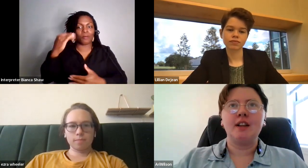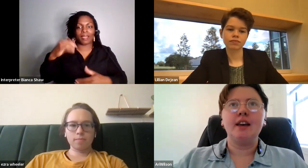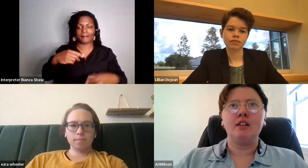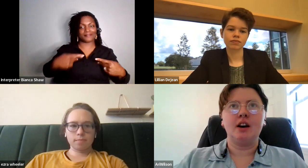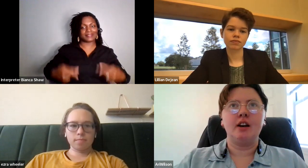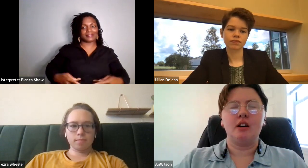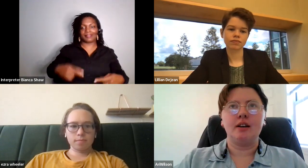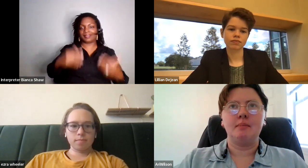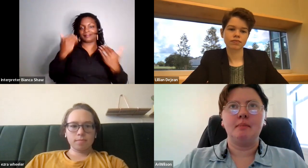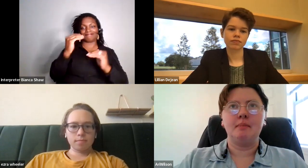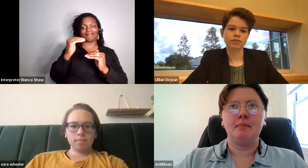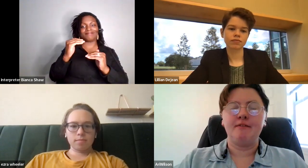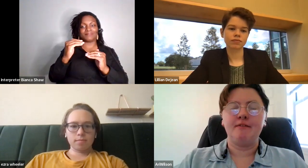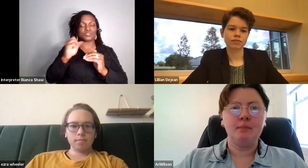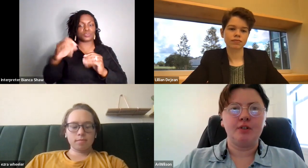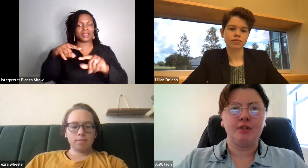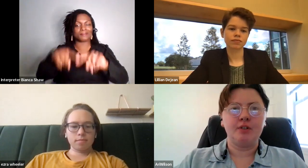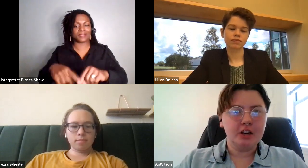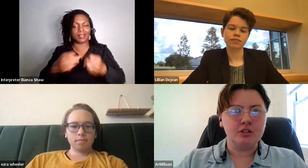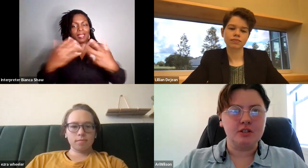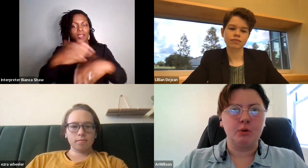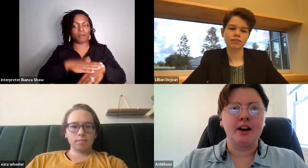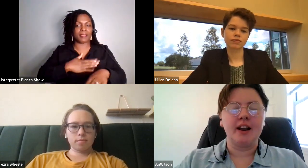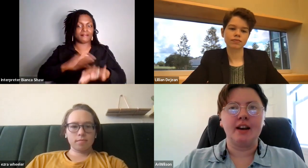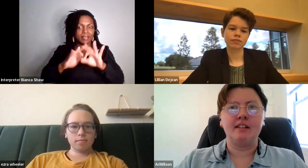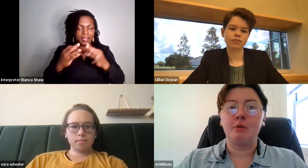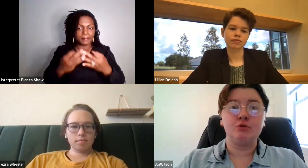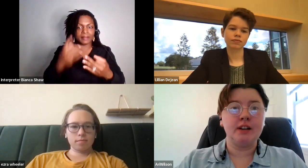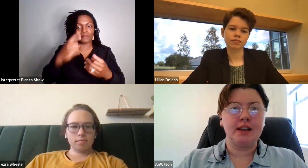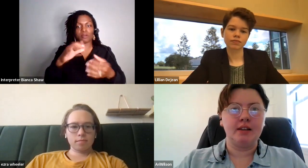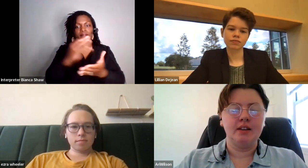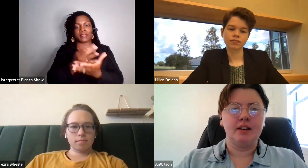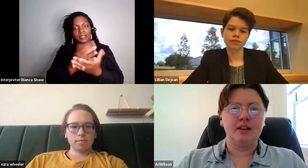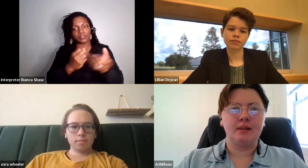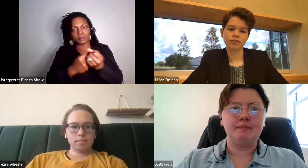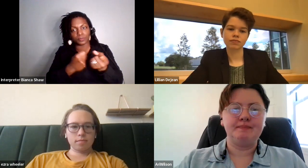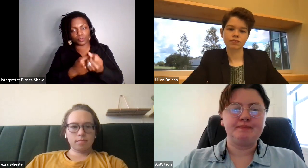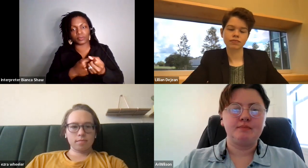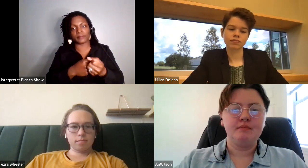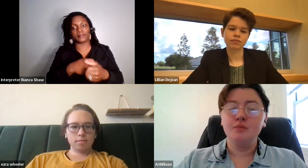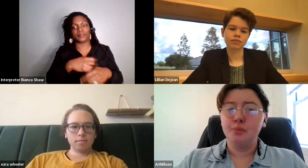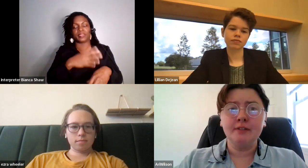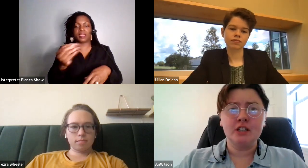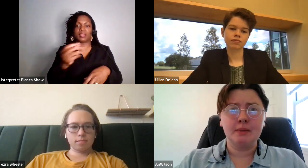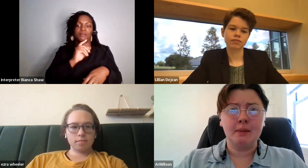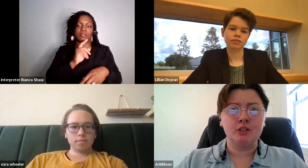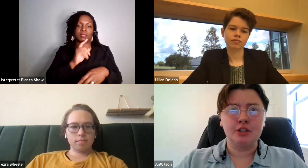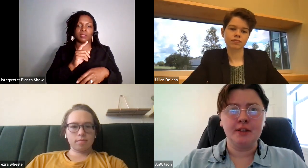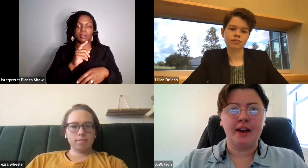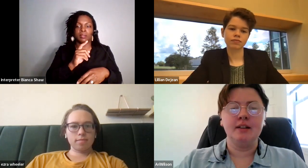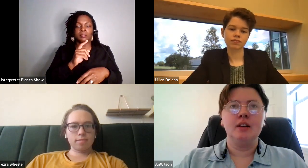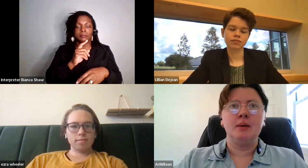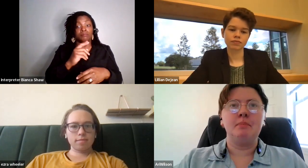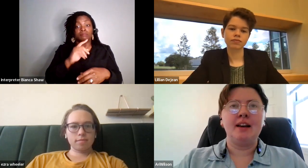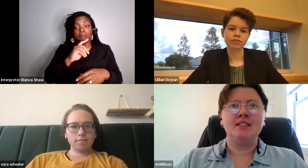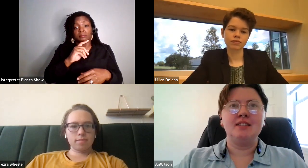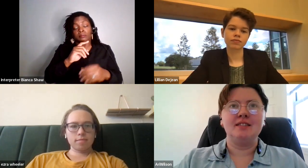So I was relying a lot on my family for financial support, and I was really privileged to be able to do that.